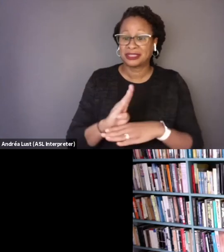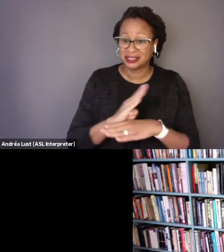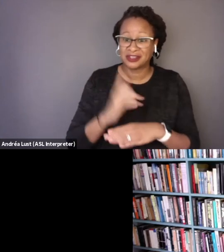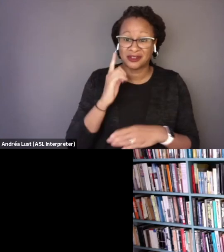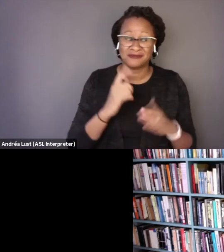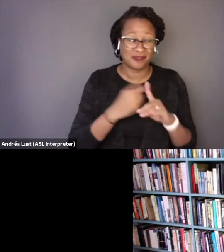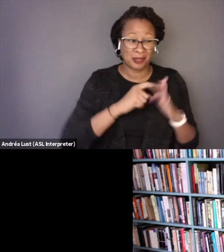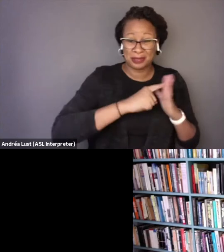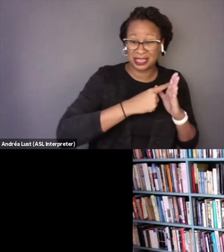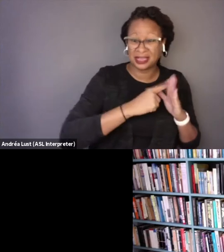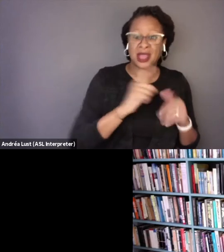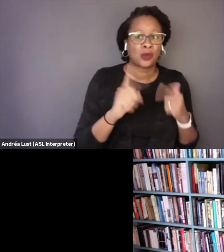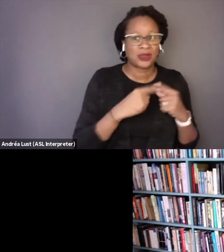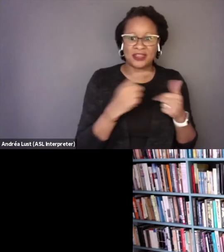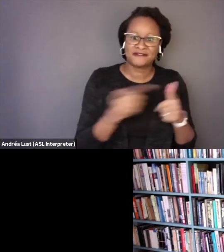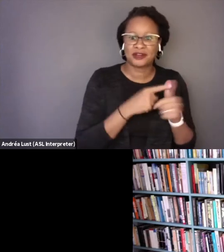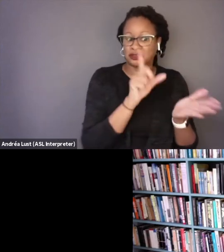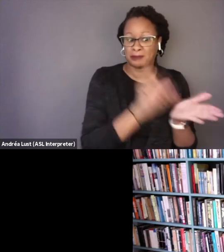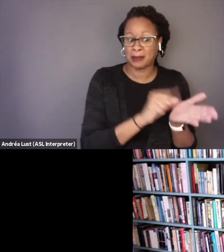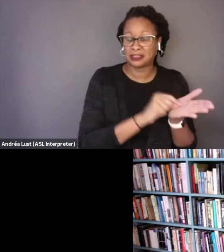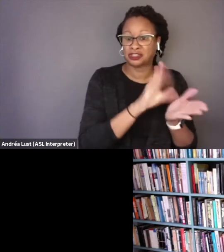and then ultimately did shows with him.